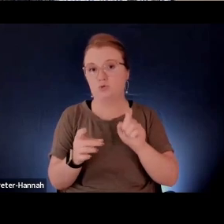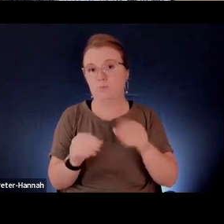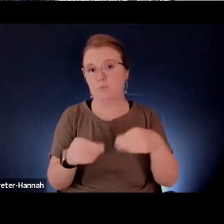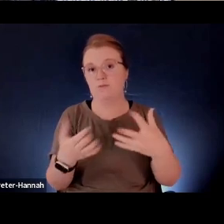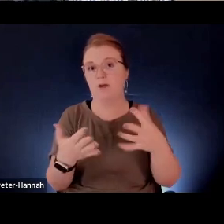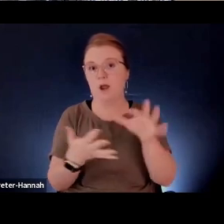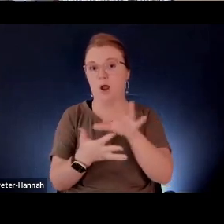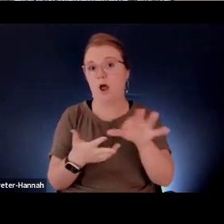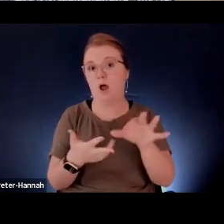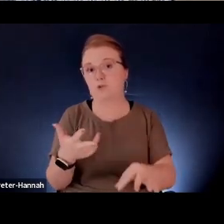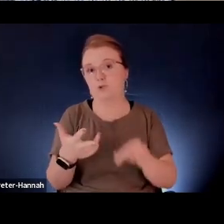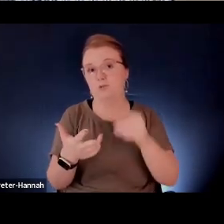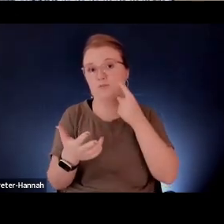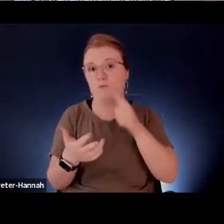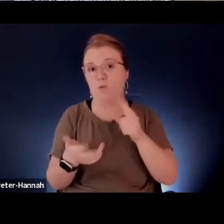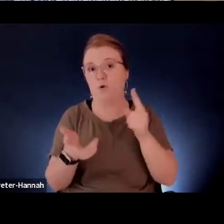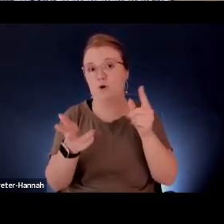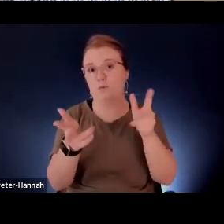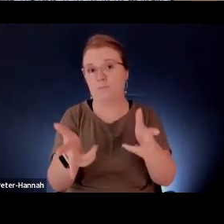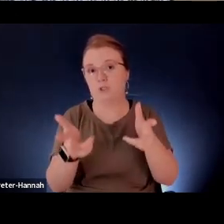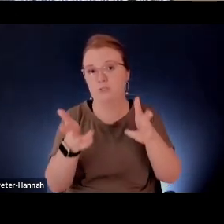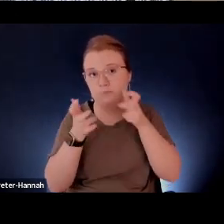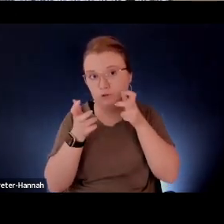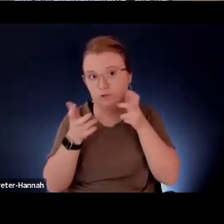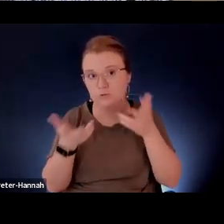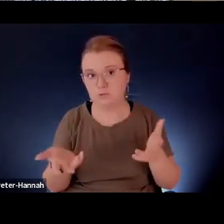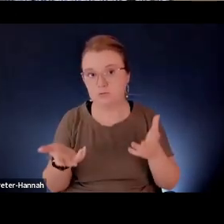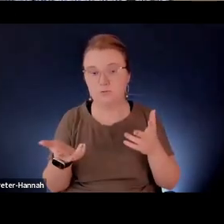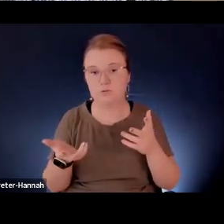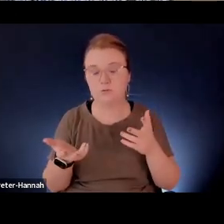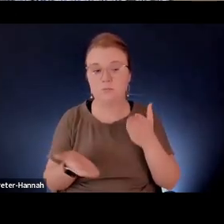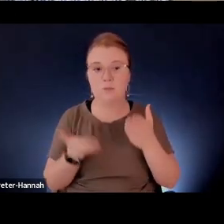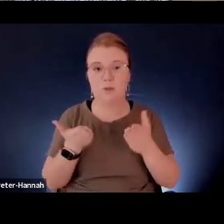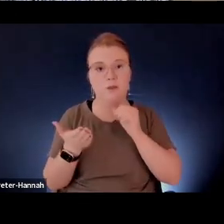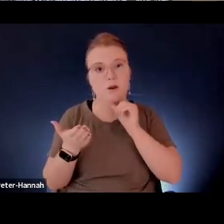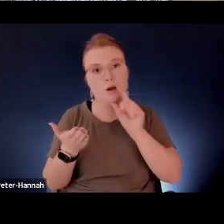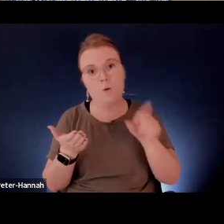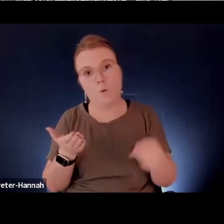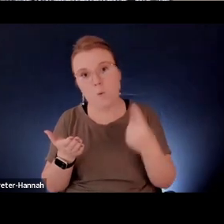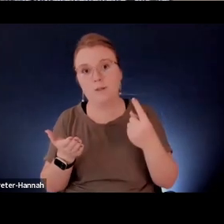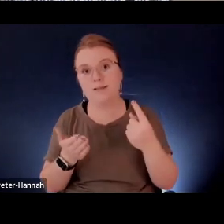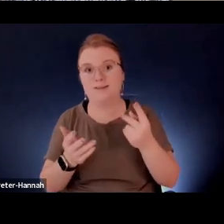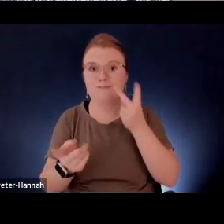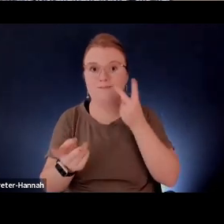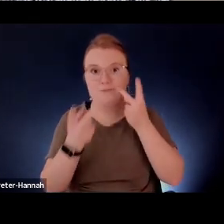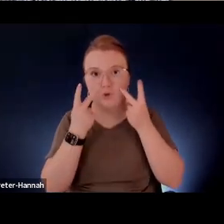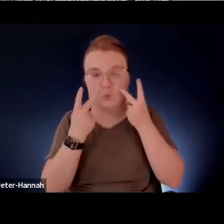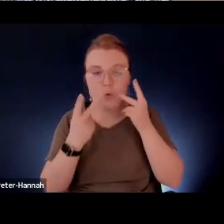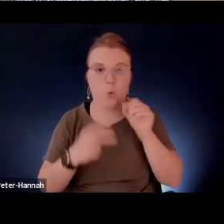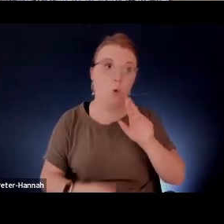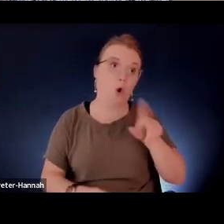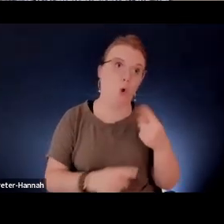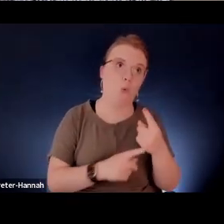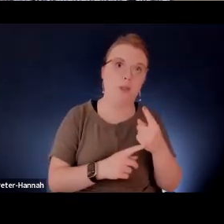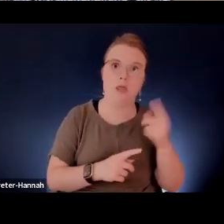You know, we shouldn't always make it a visual representation or a auditory representation